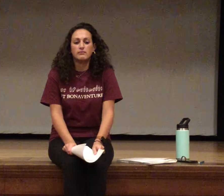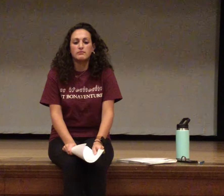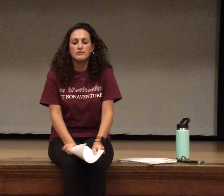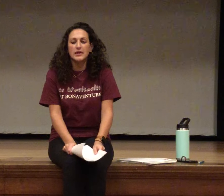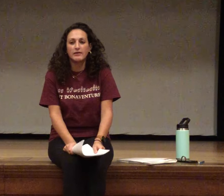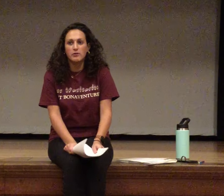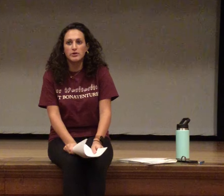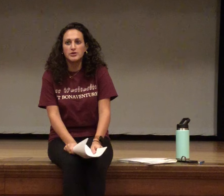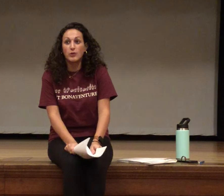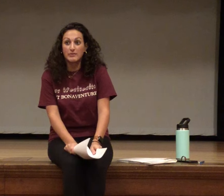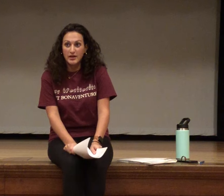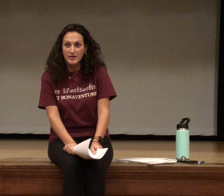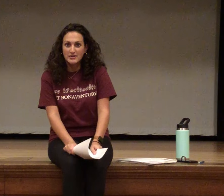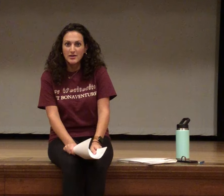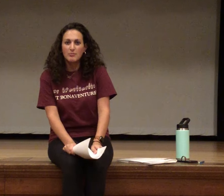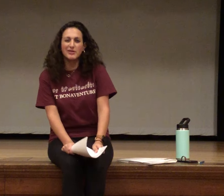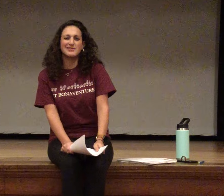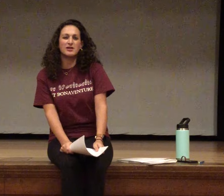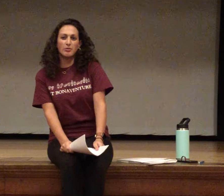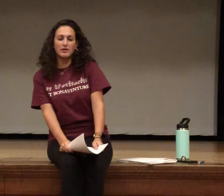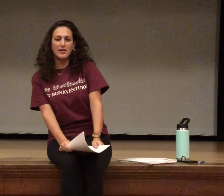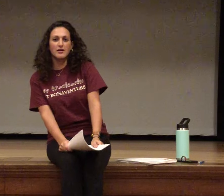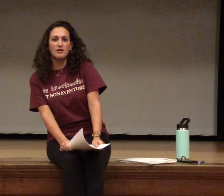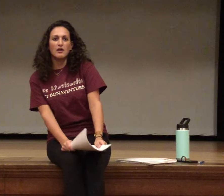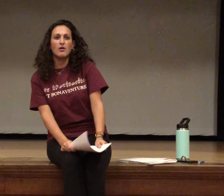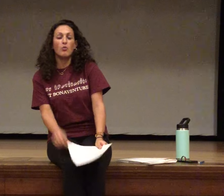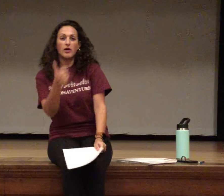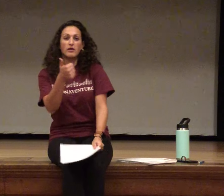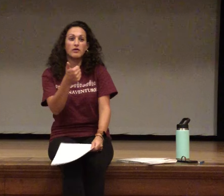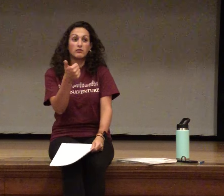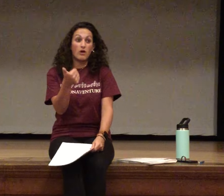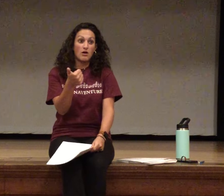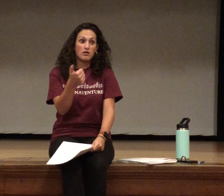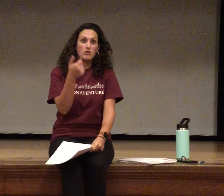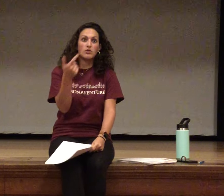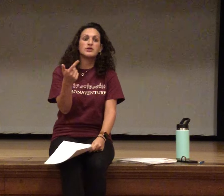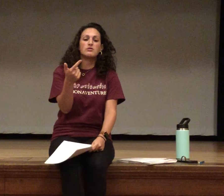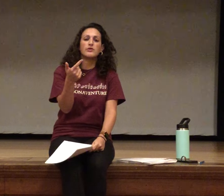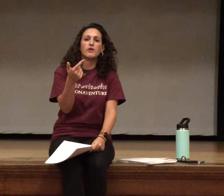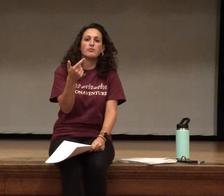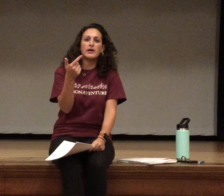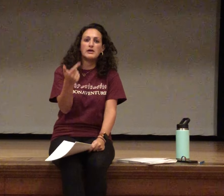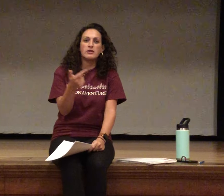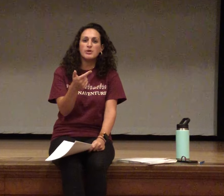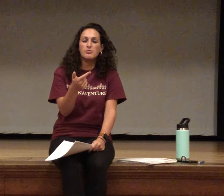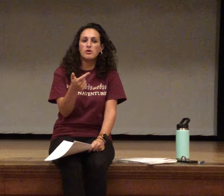um sign language websites because typically one they're wrong or two they're run by hearing people